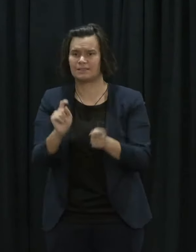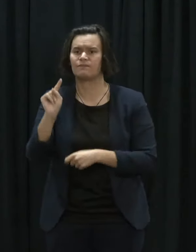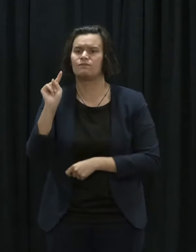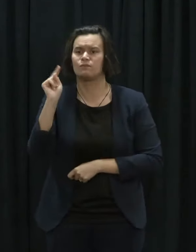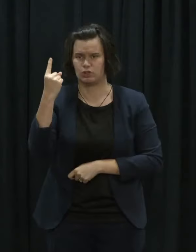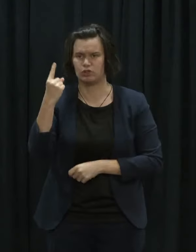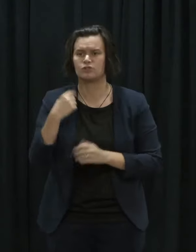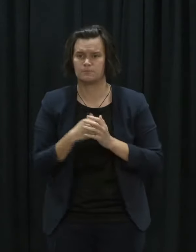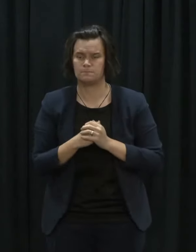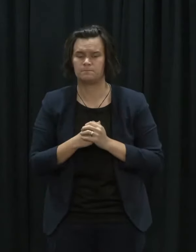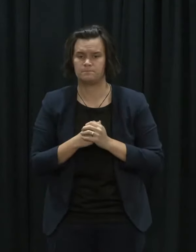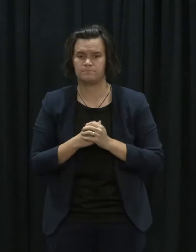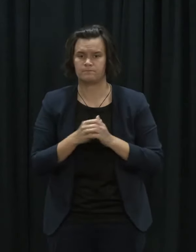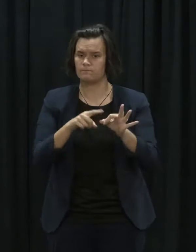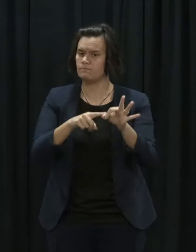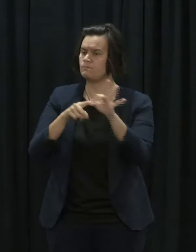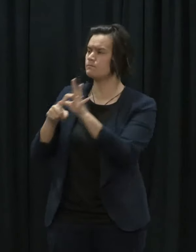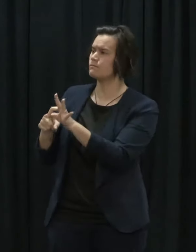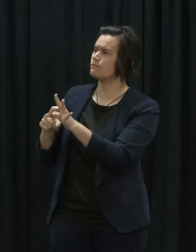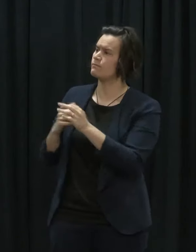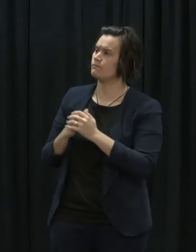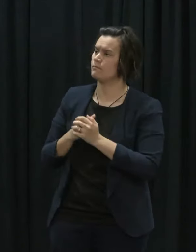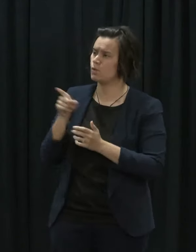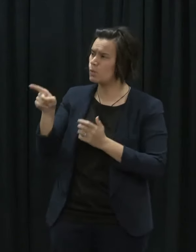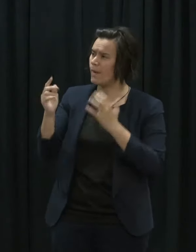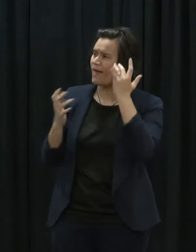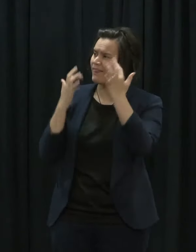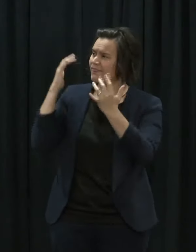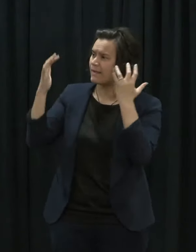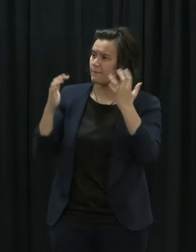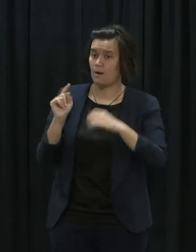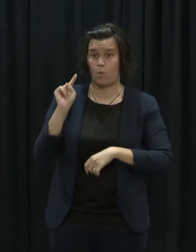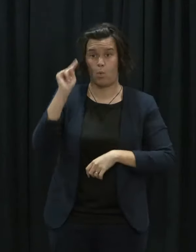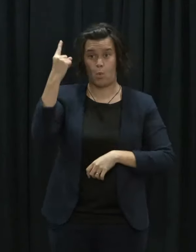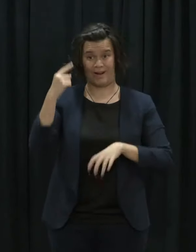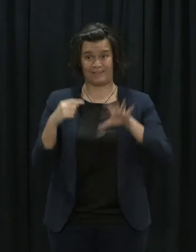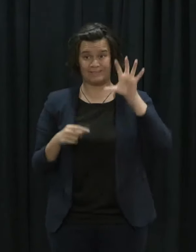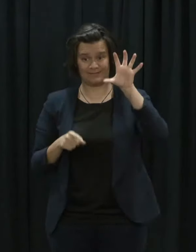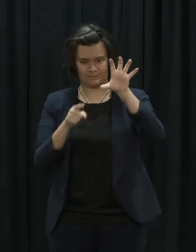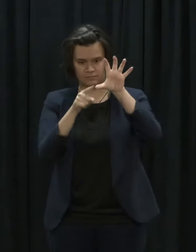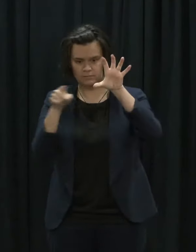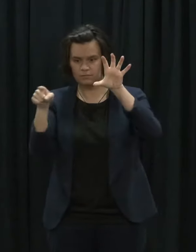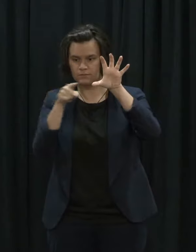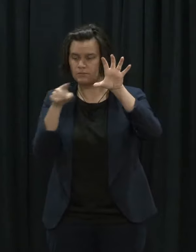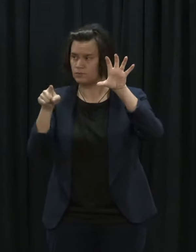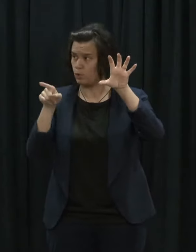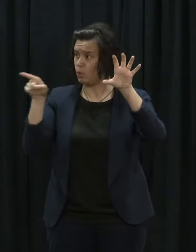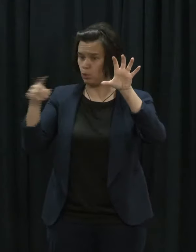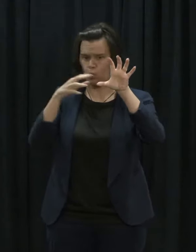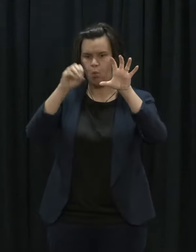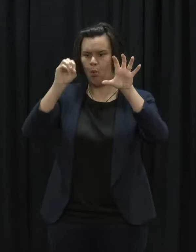Now we are asking if you're in Auckland, if you are double vaccinated, not to move until